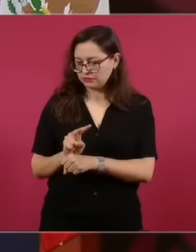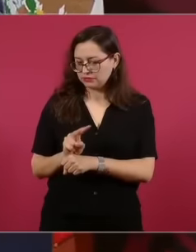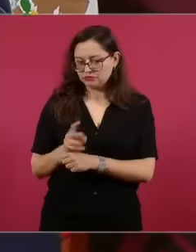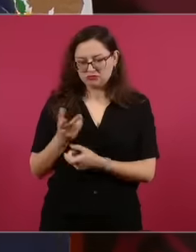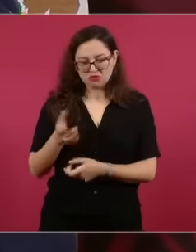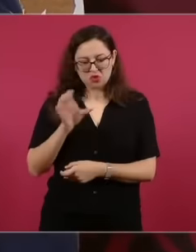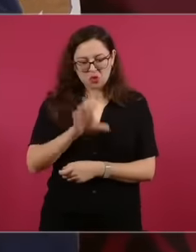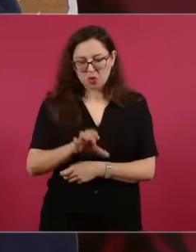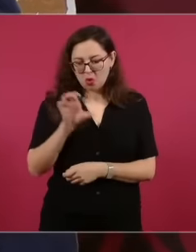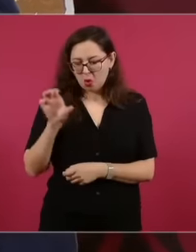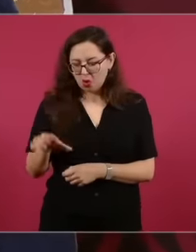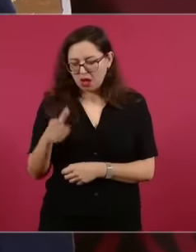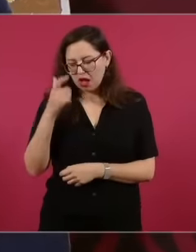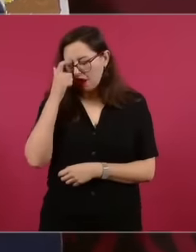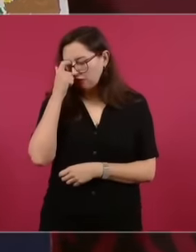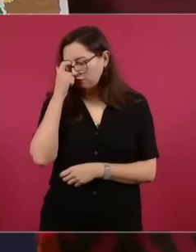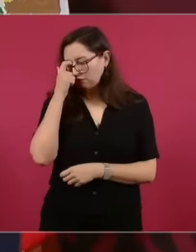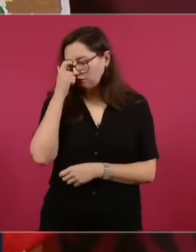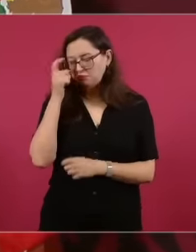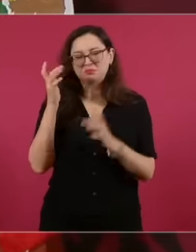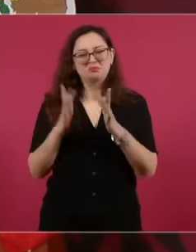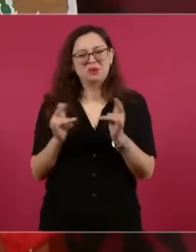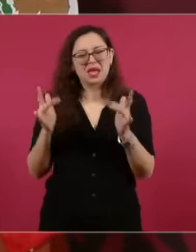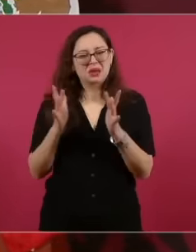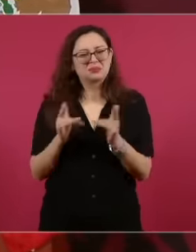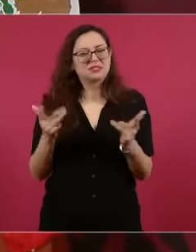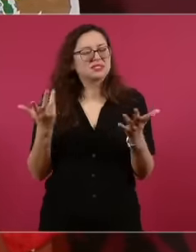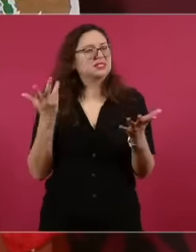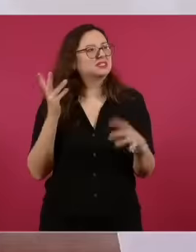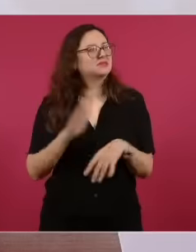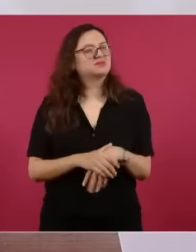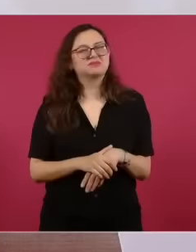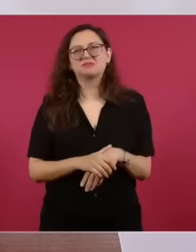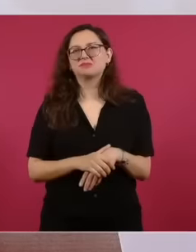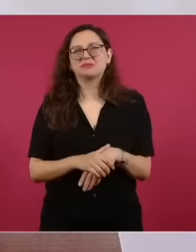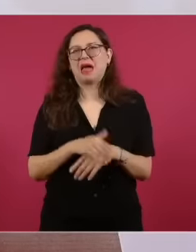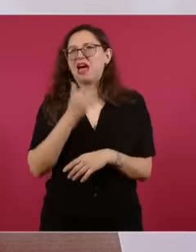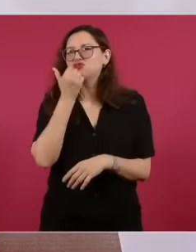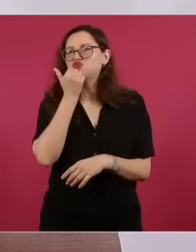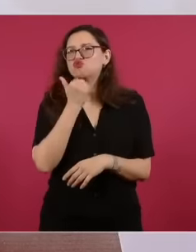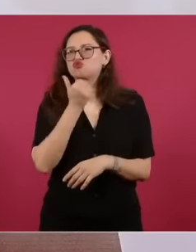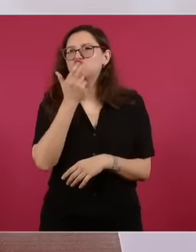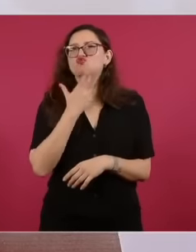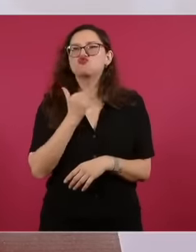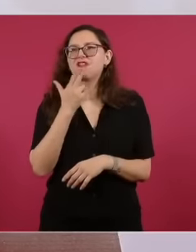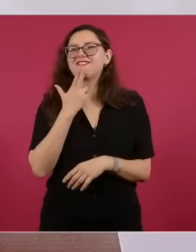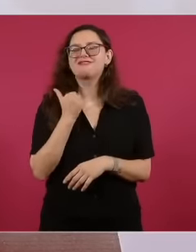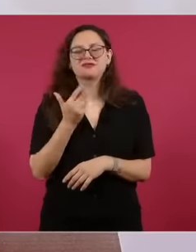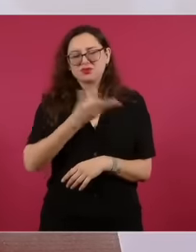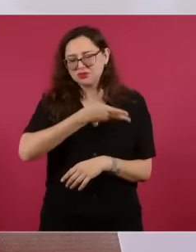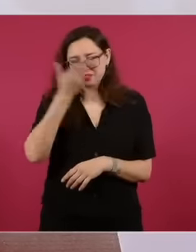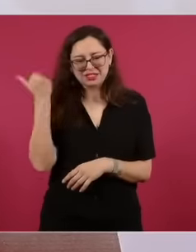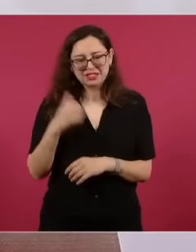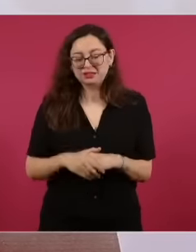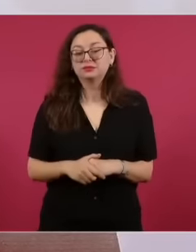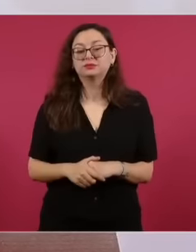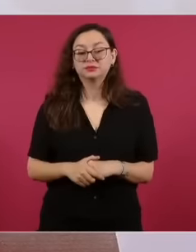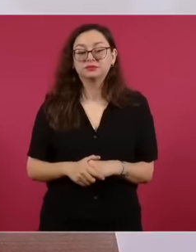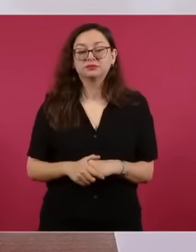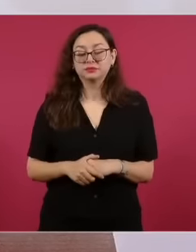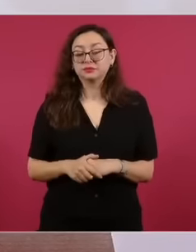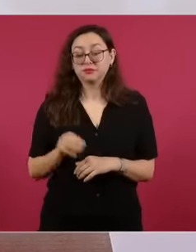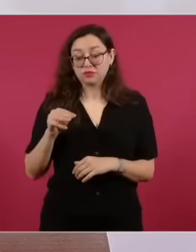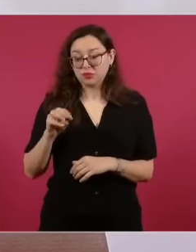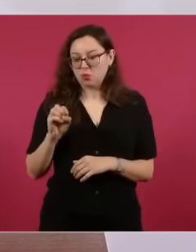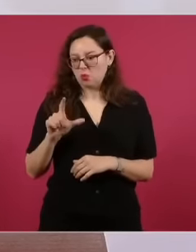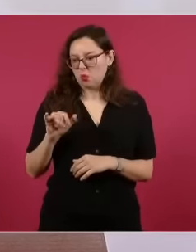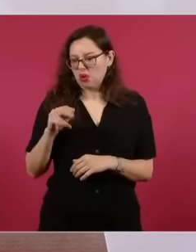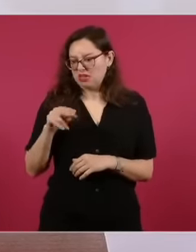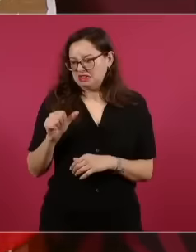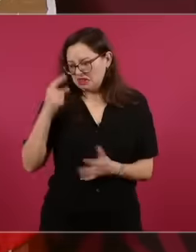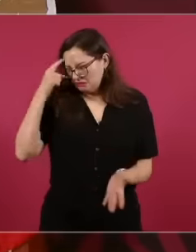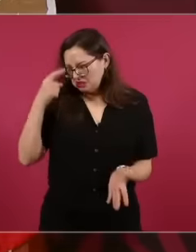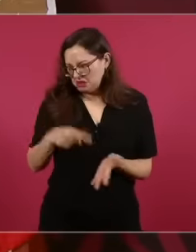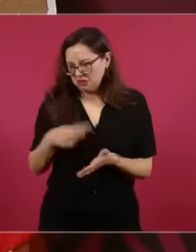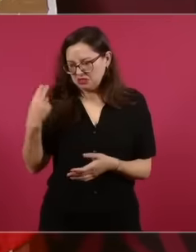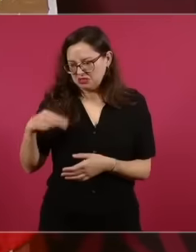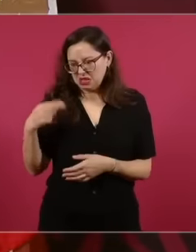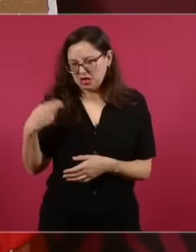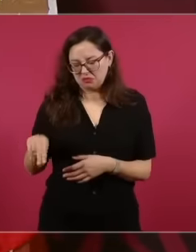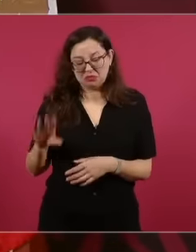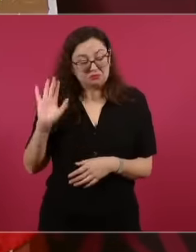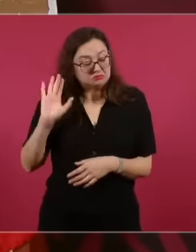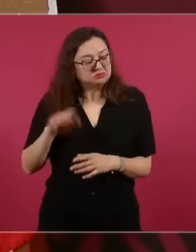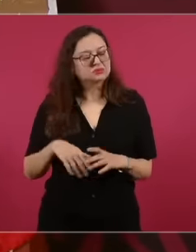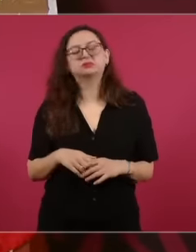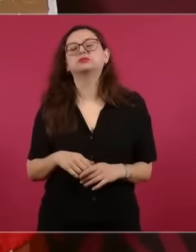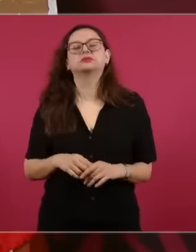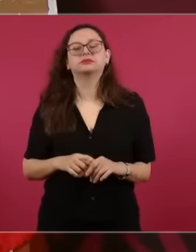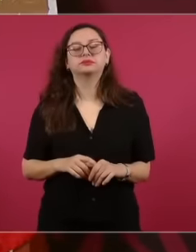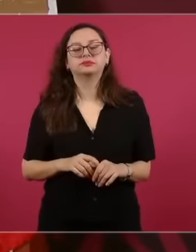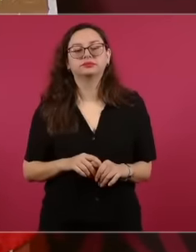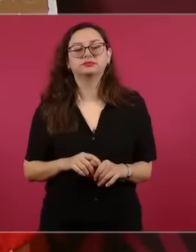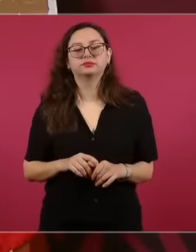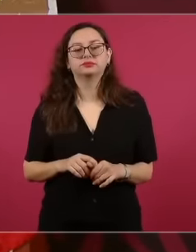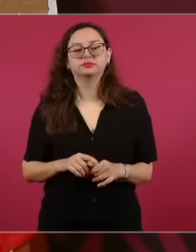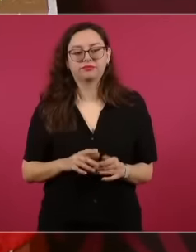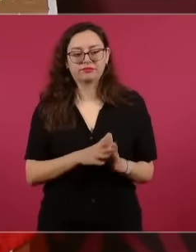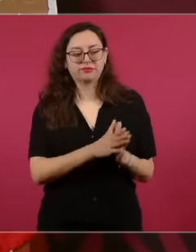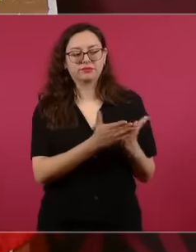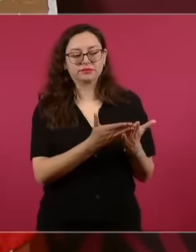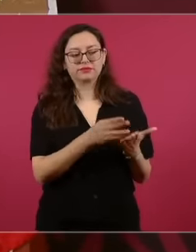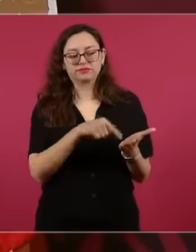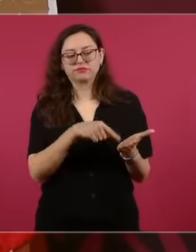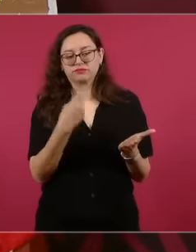or Pepsi dealer, famous sugarcane producer Molina, I think he's in the book and